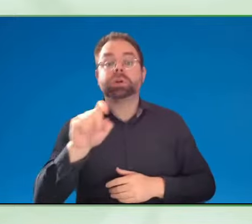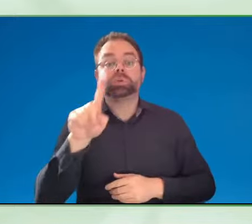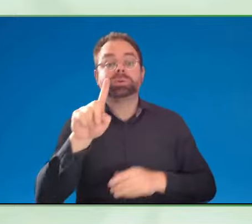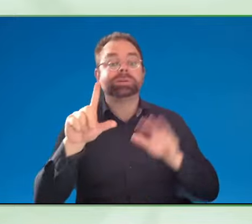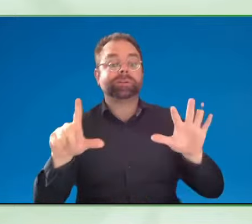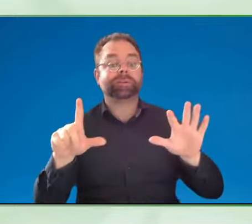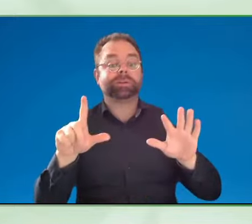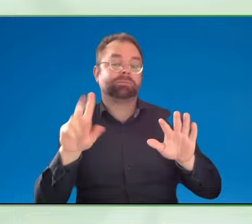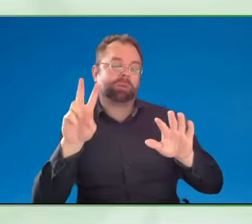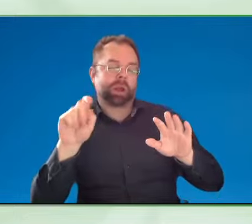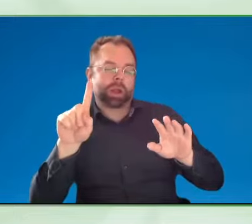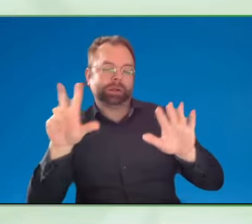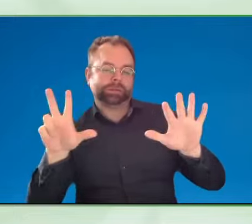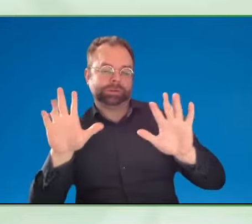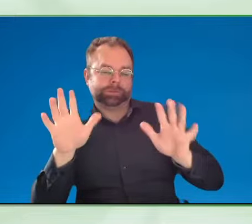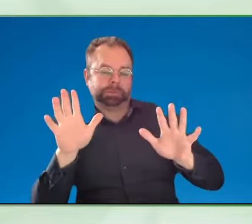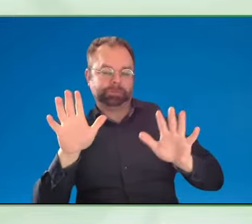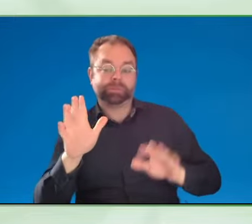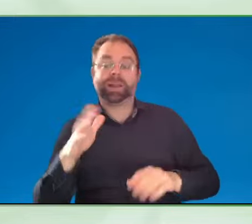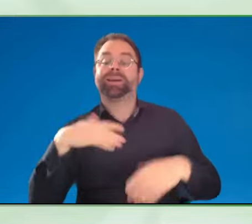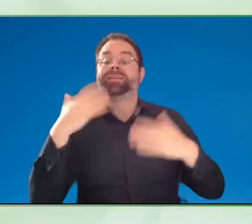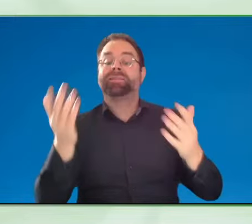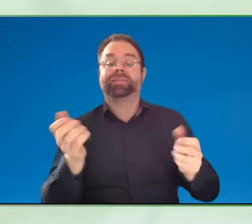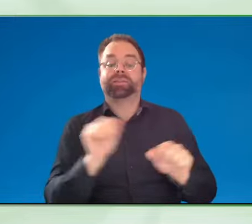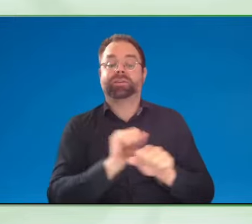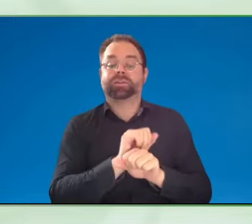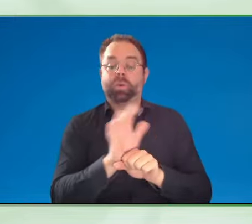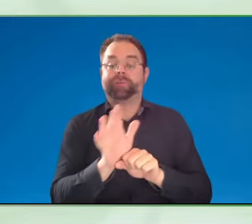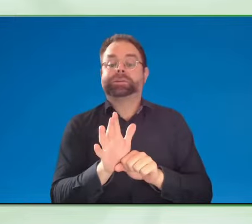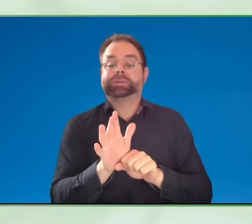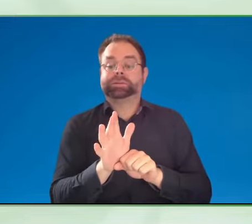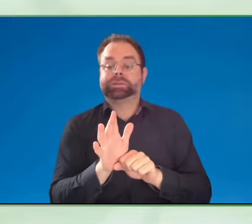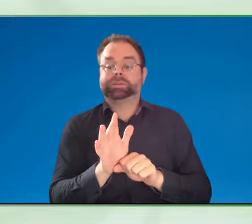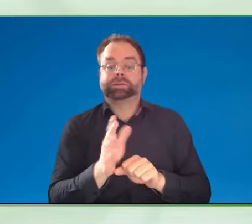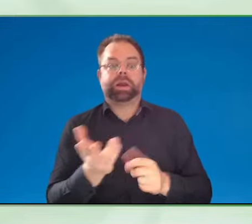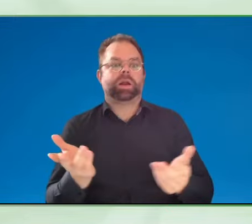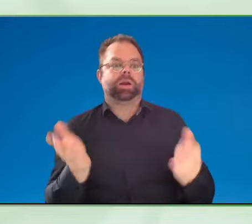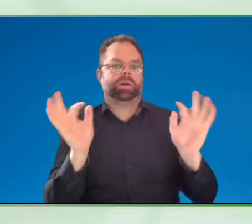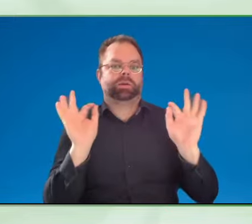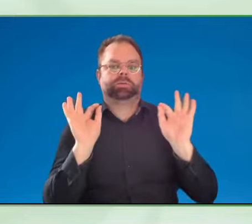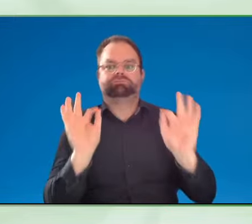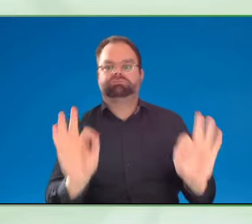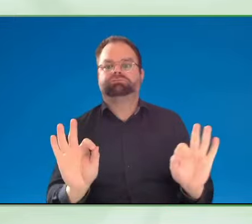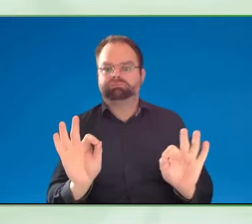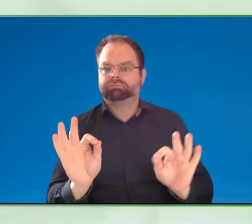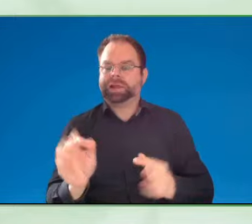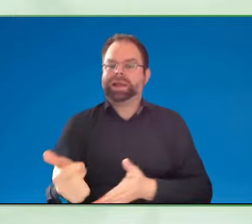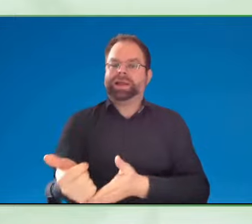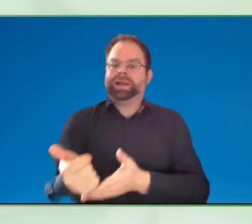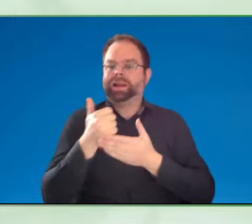We created prototypes accordingly wherever possible.